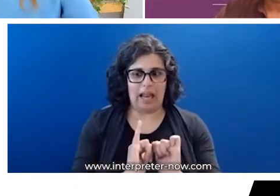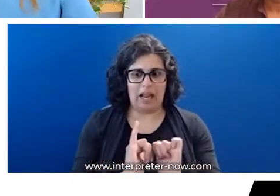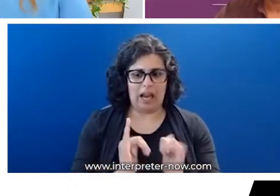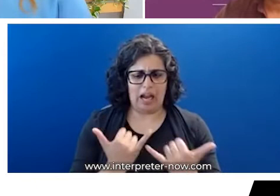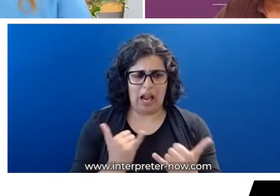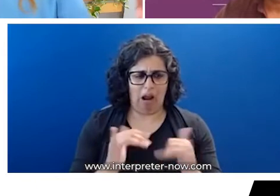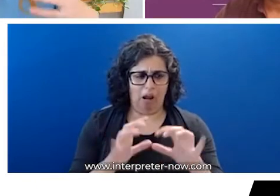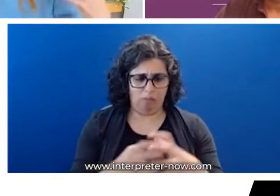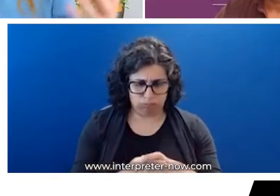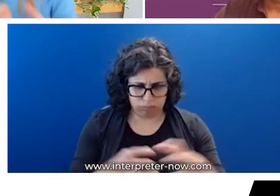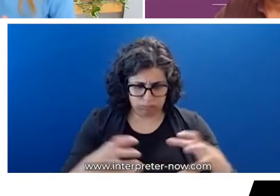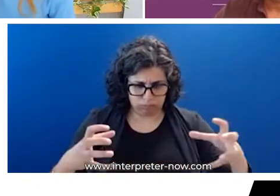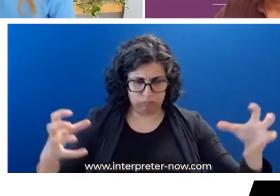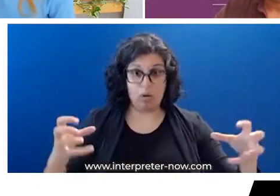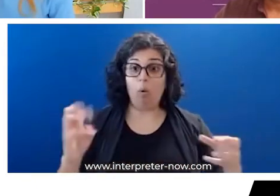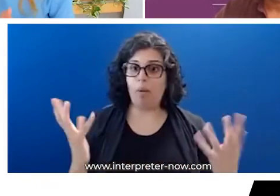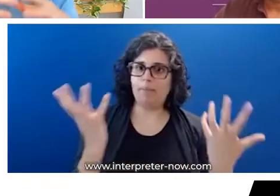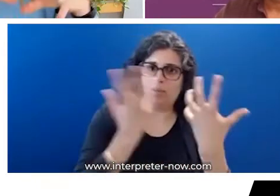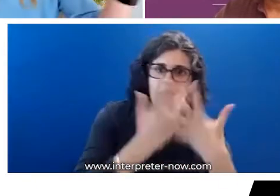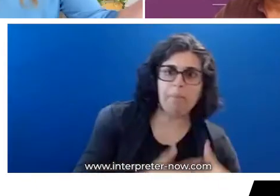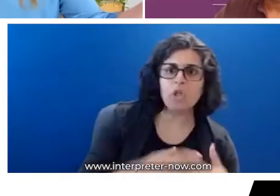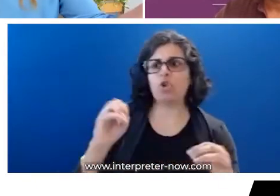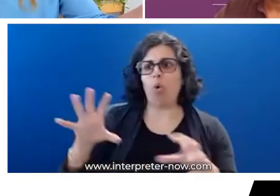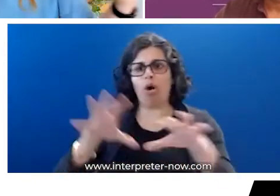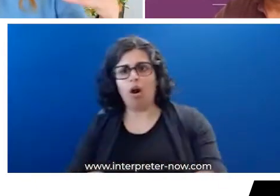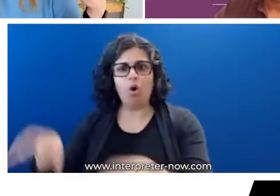We may have merged or acquired different companies that are in different regions.